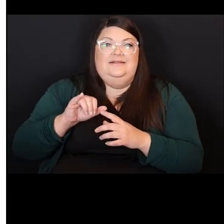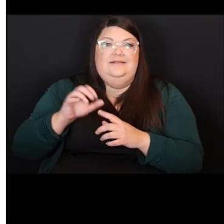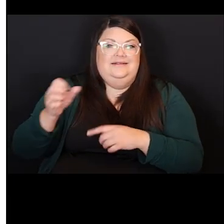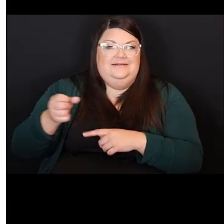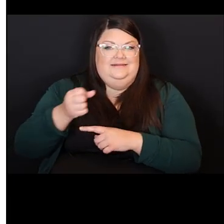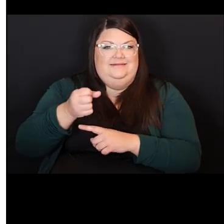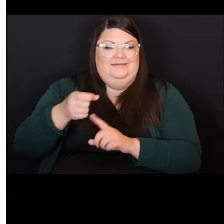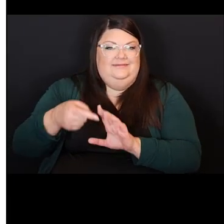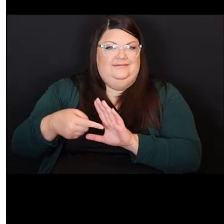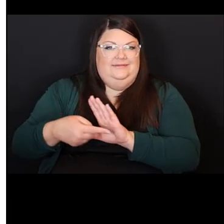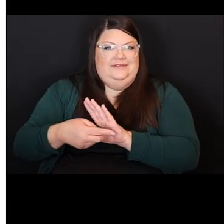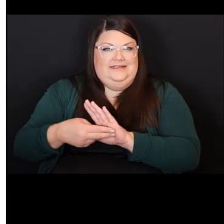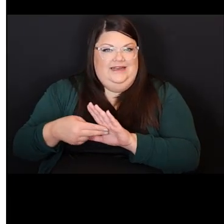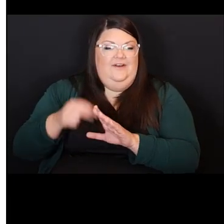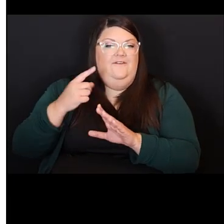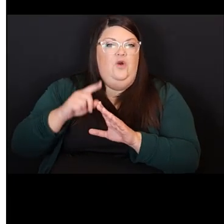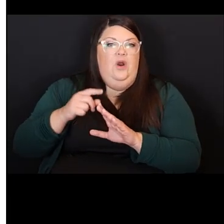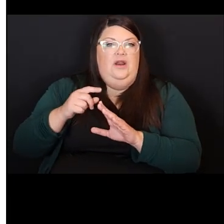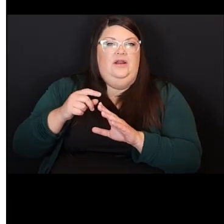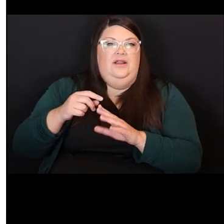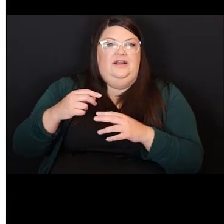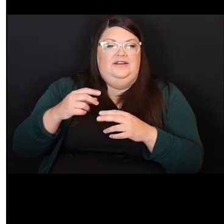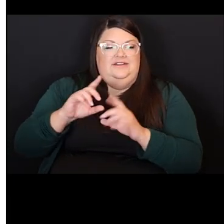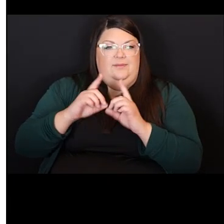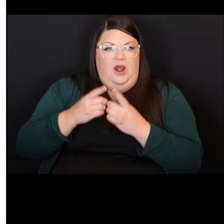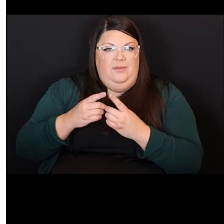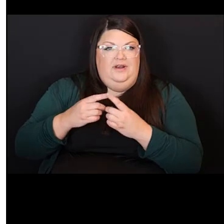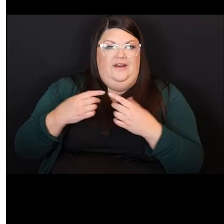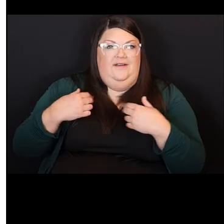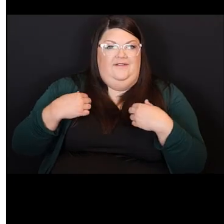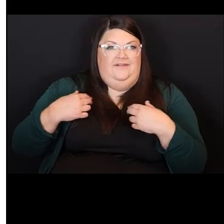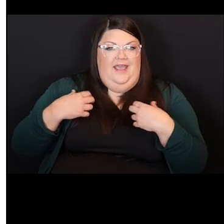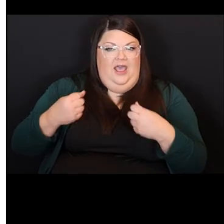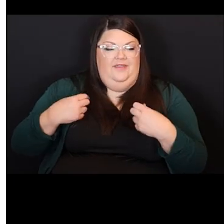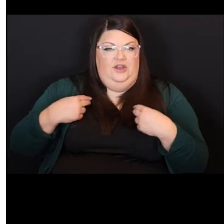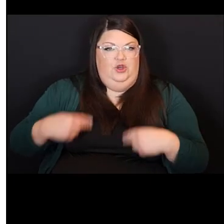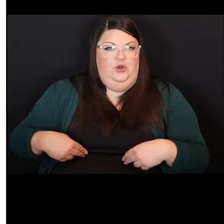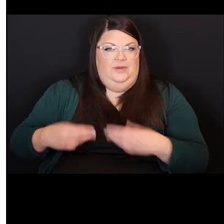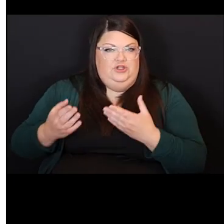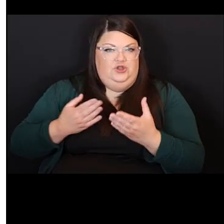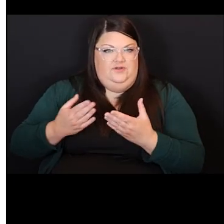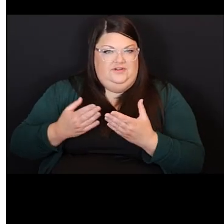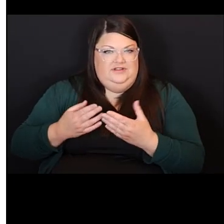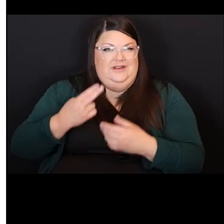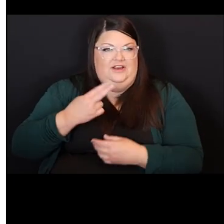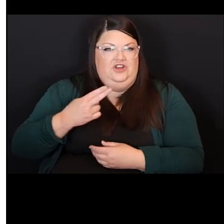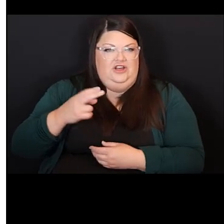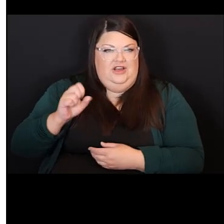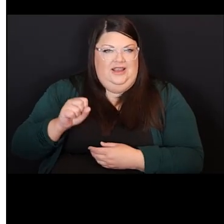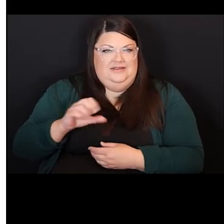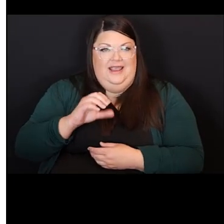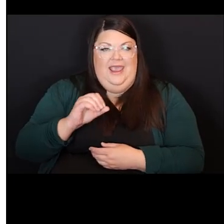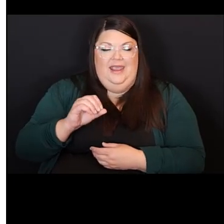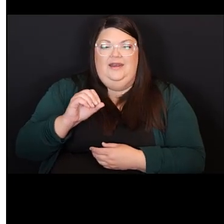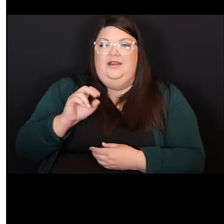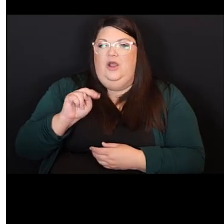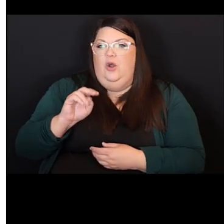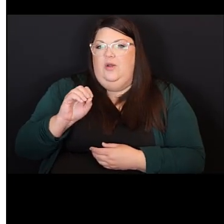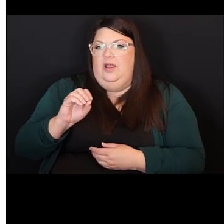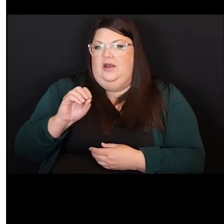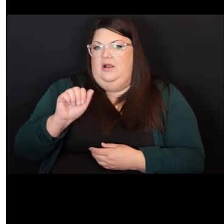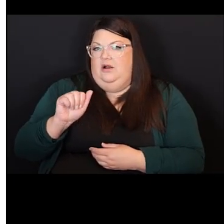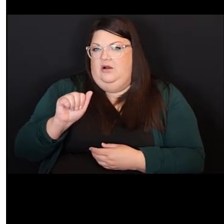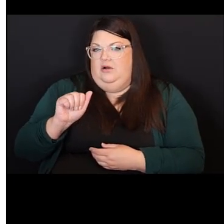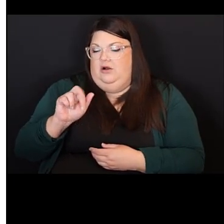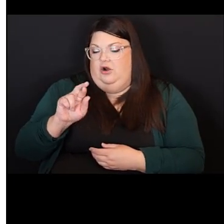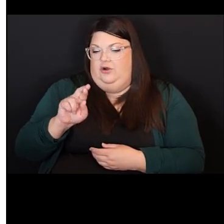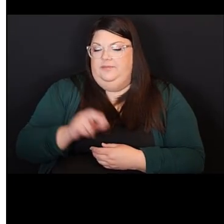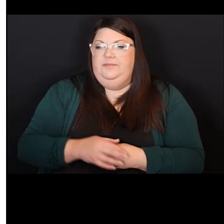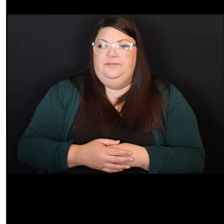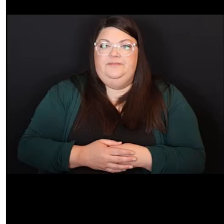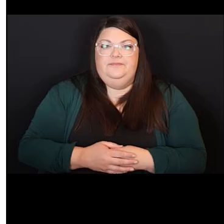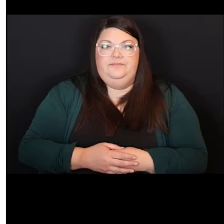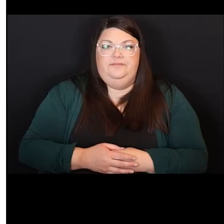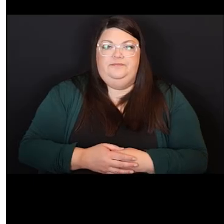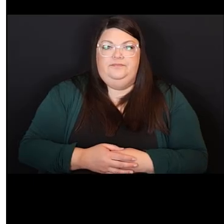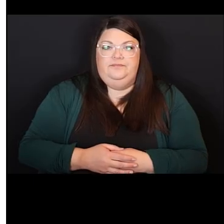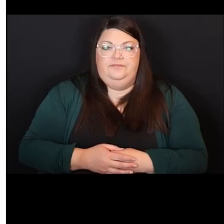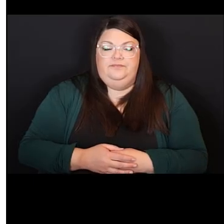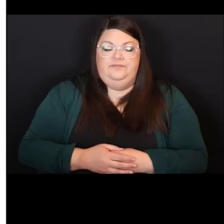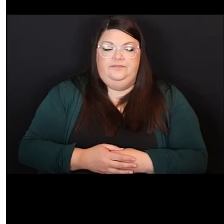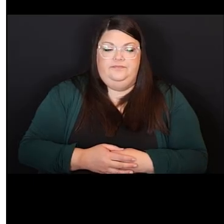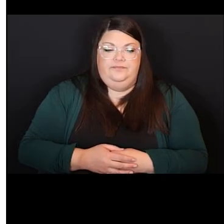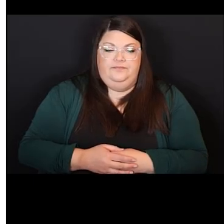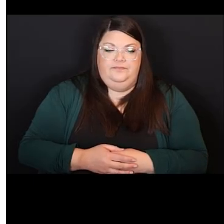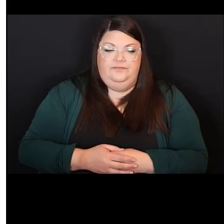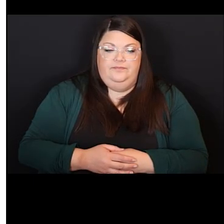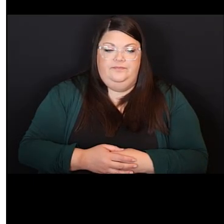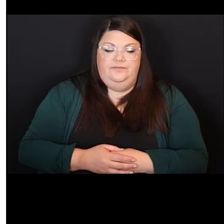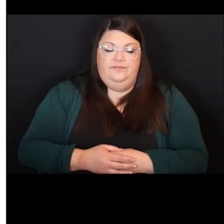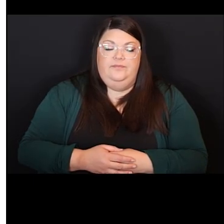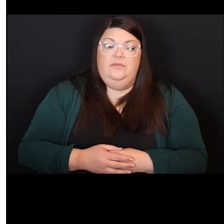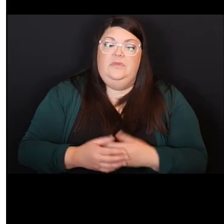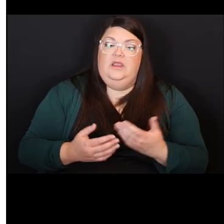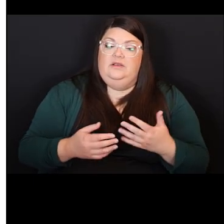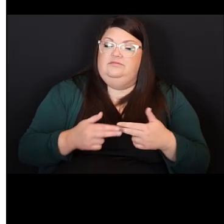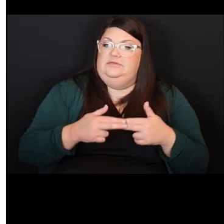designated for the Department of Health and Human Services (HHS) and Office of Naval Research (ONR).